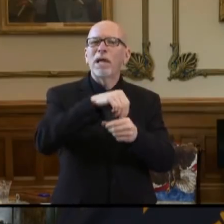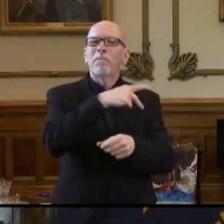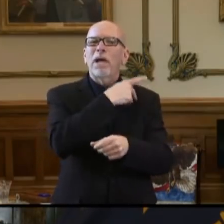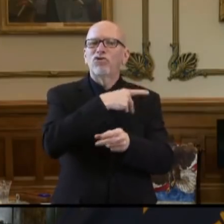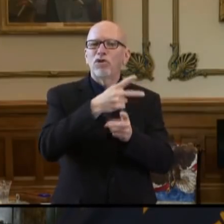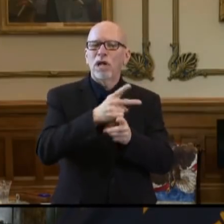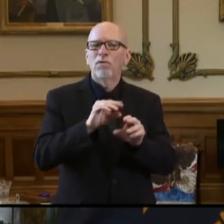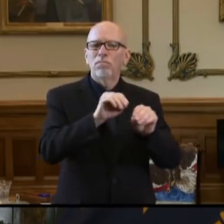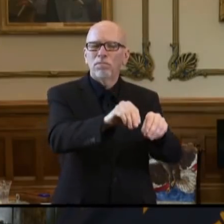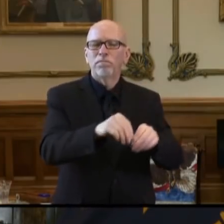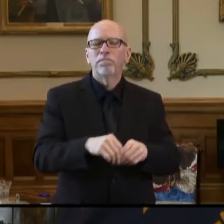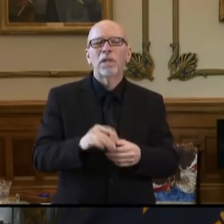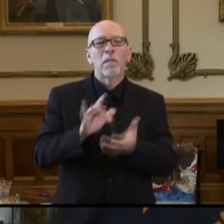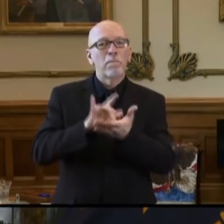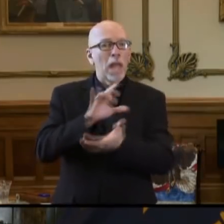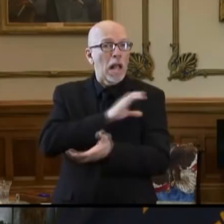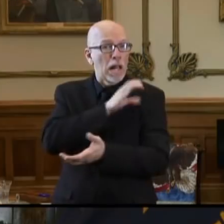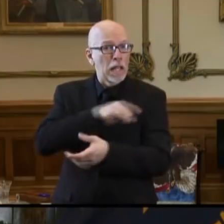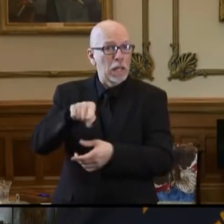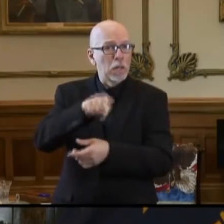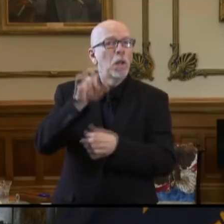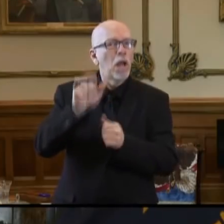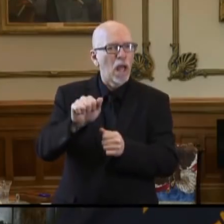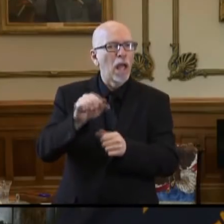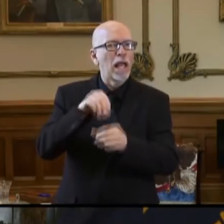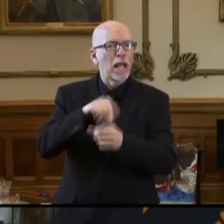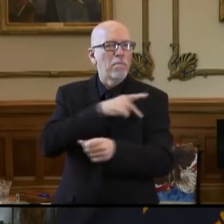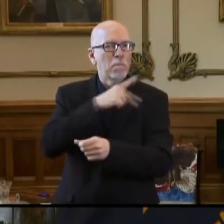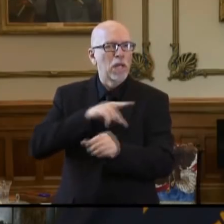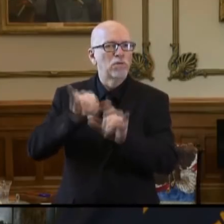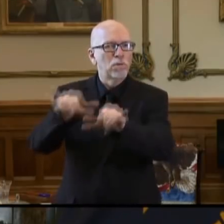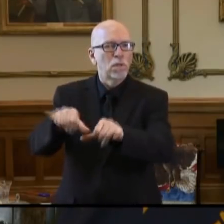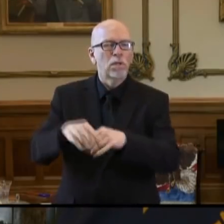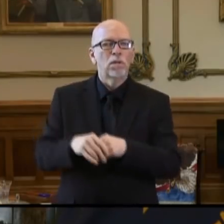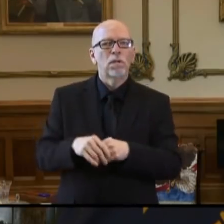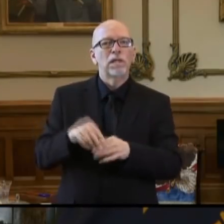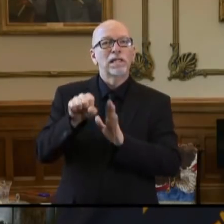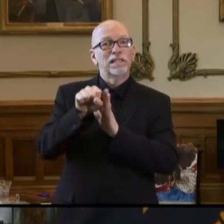ALTERNATE FACILITIES. THOSE COULD BE NEIGHBORHOOD HOSPITALS THAT WOULD BE USED FOR